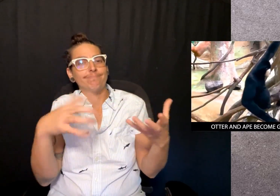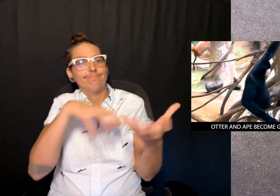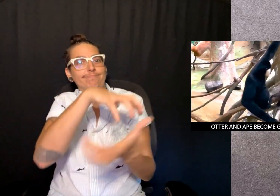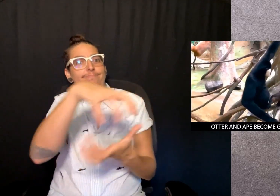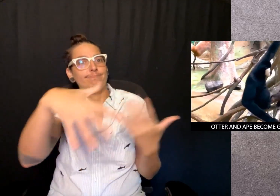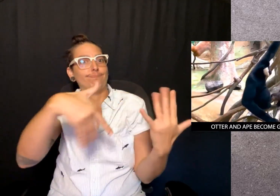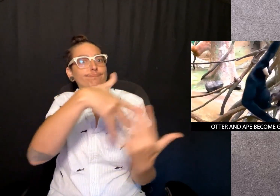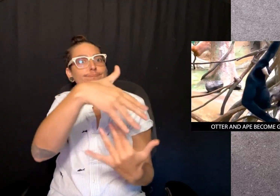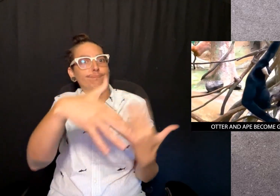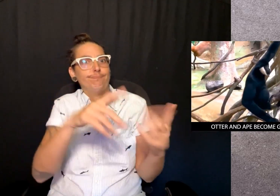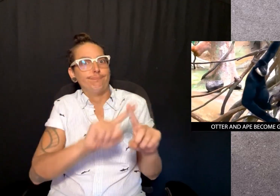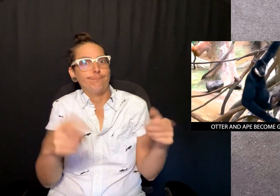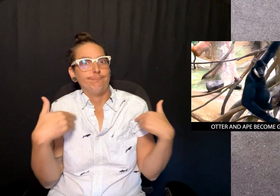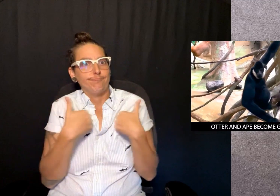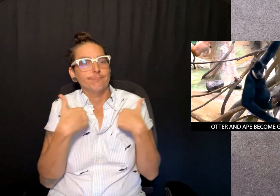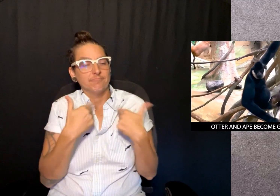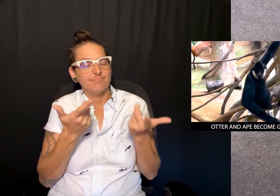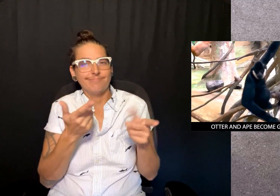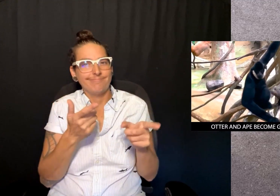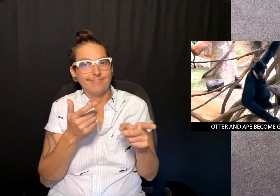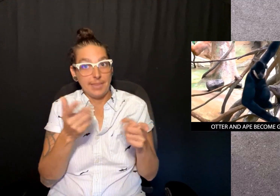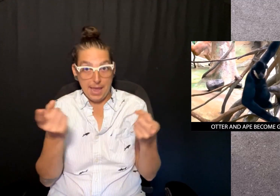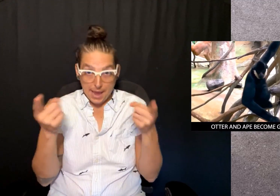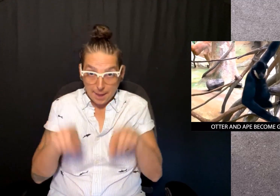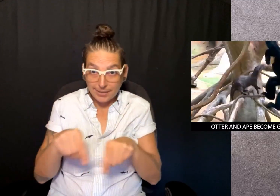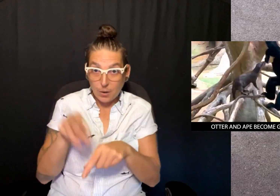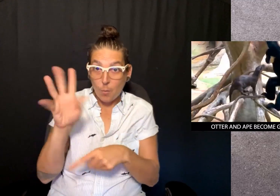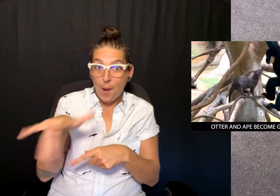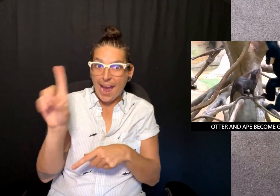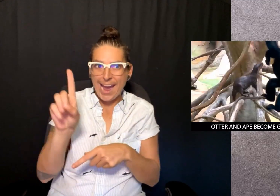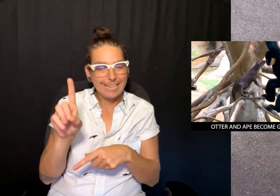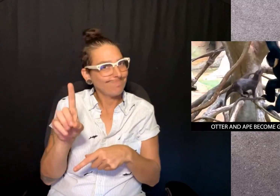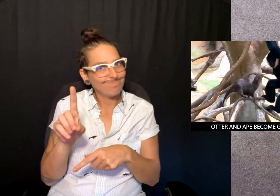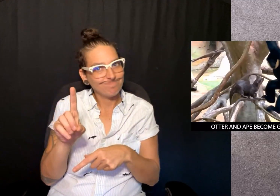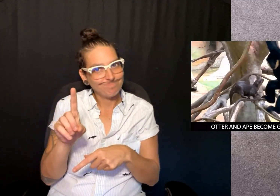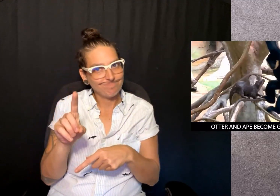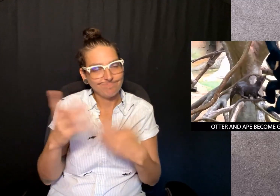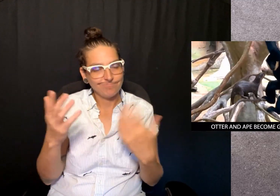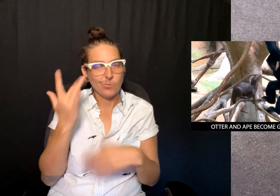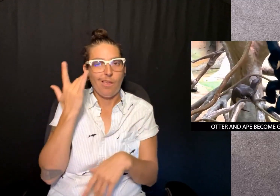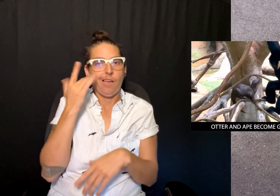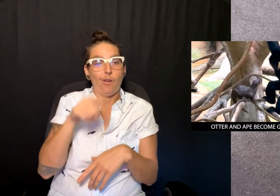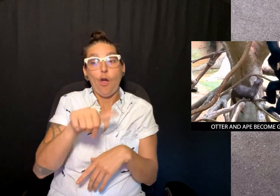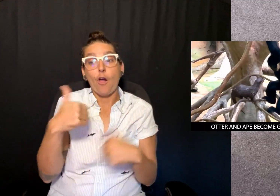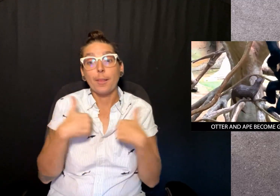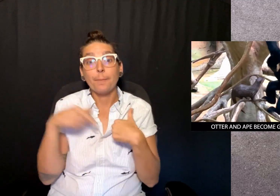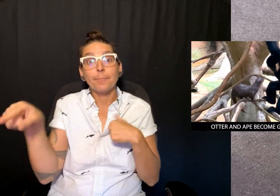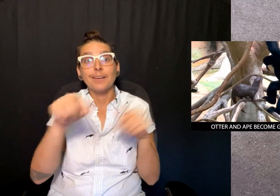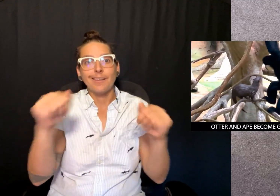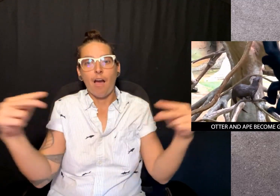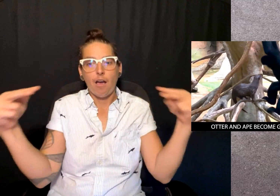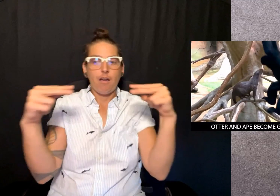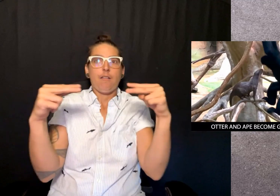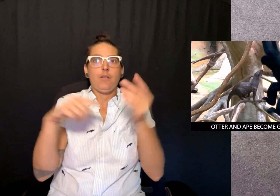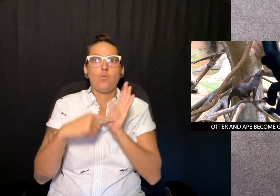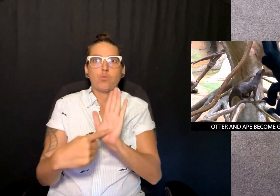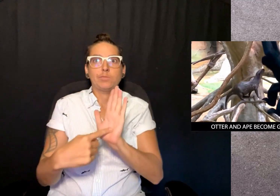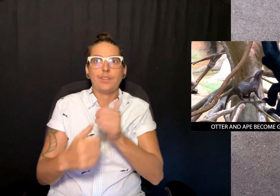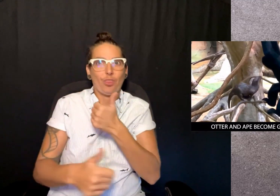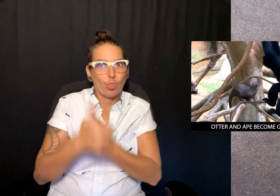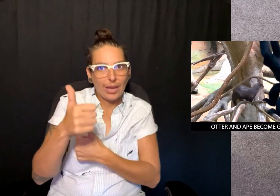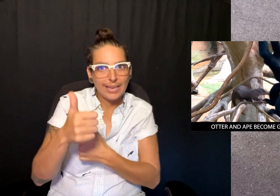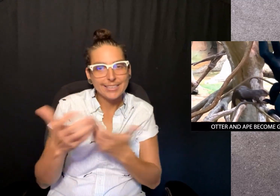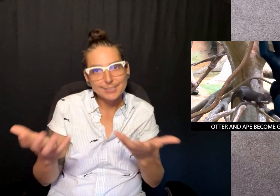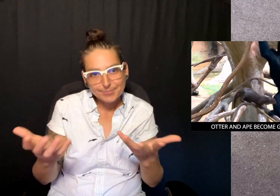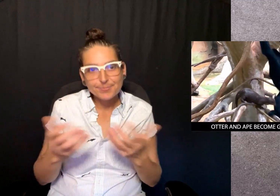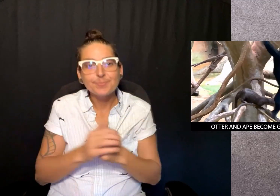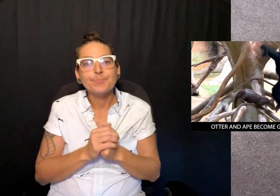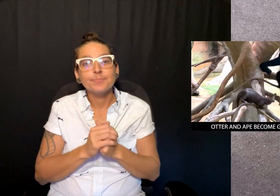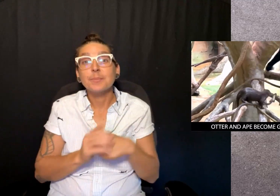probably wouldn't happen in the wild because other species represent a threat but this